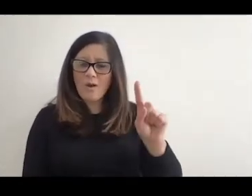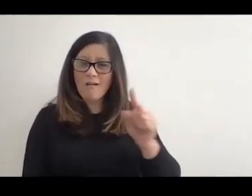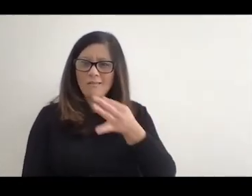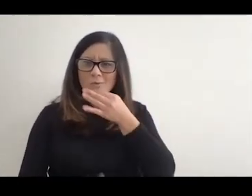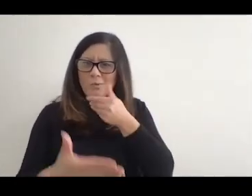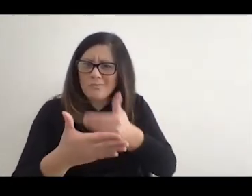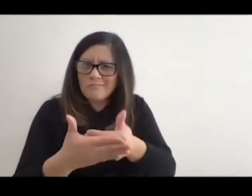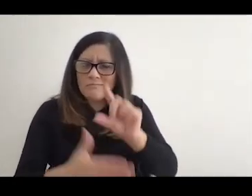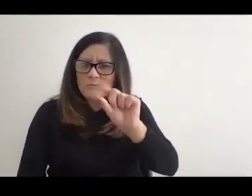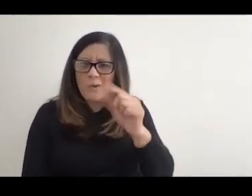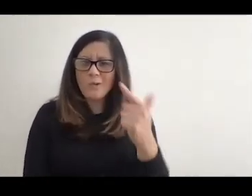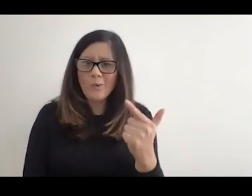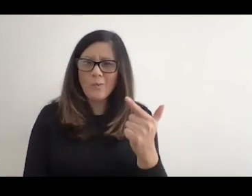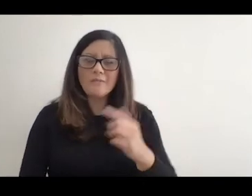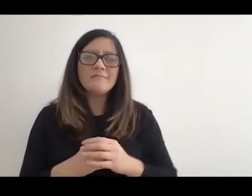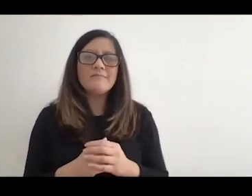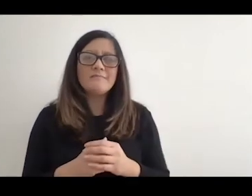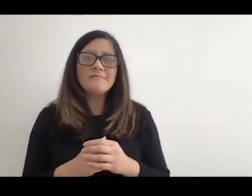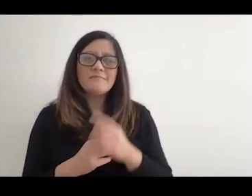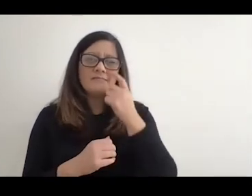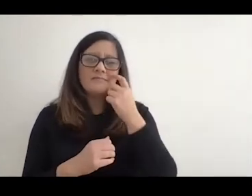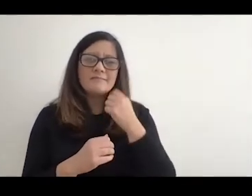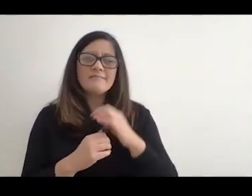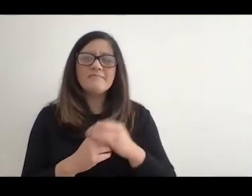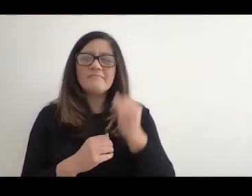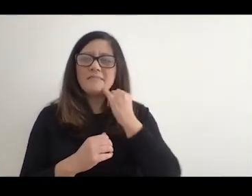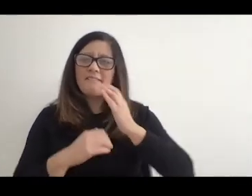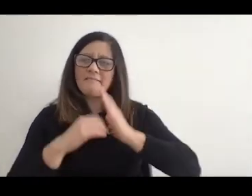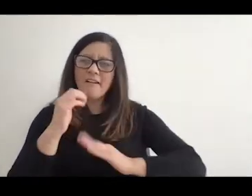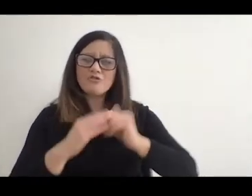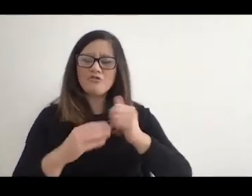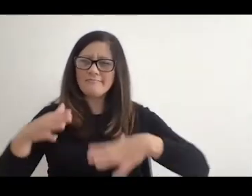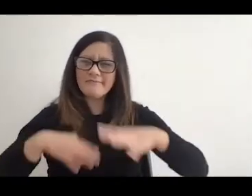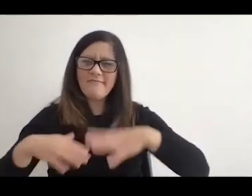If functional fashion was going on in 1961 when this book was published,